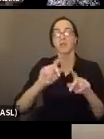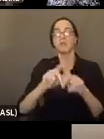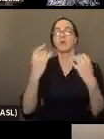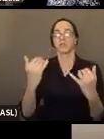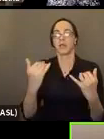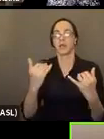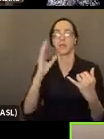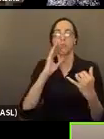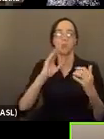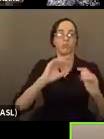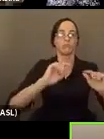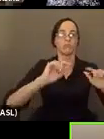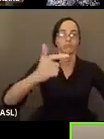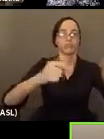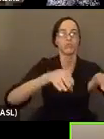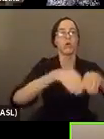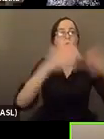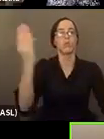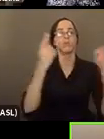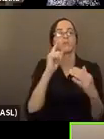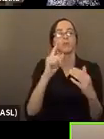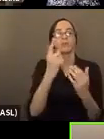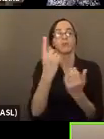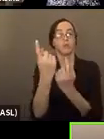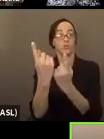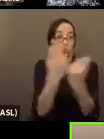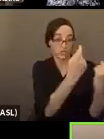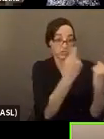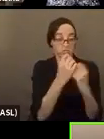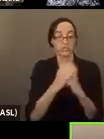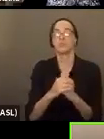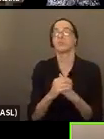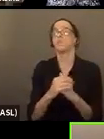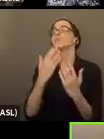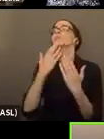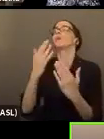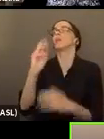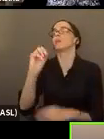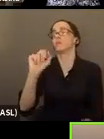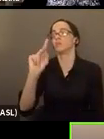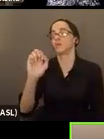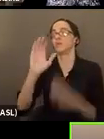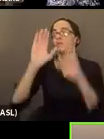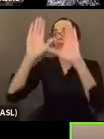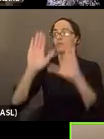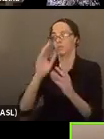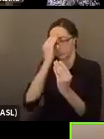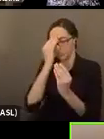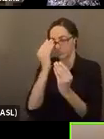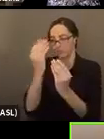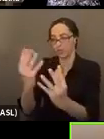um thanks mike uh great information um one of the questions we've had a lot